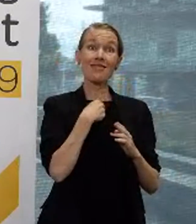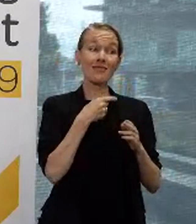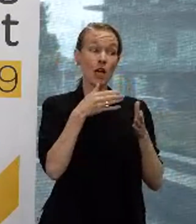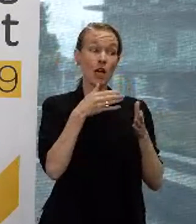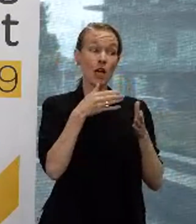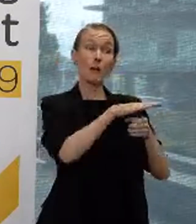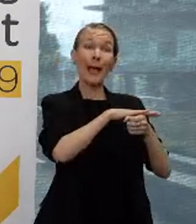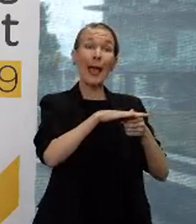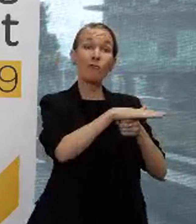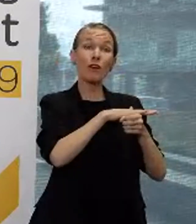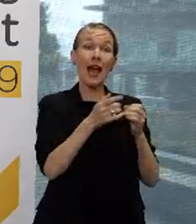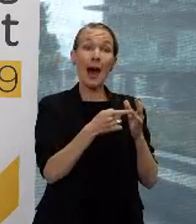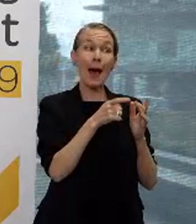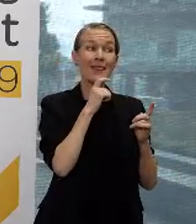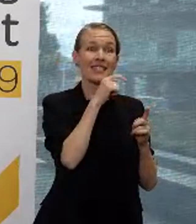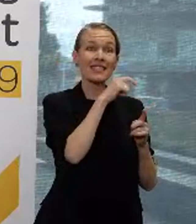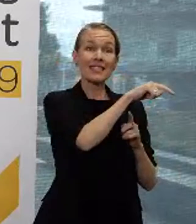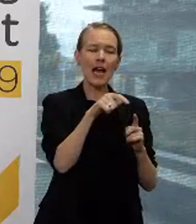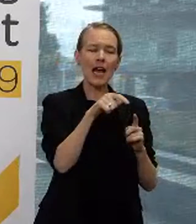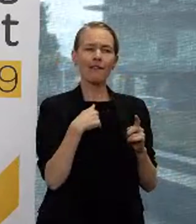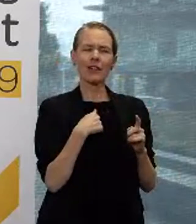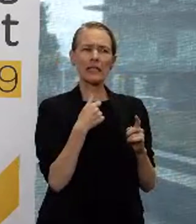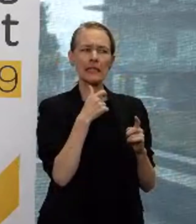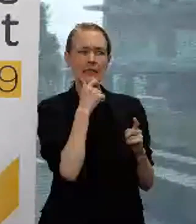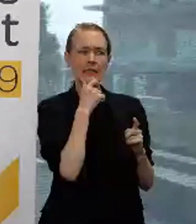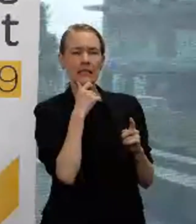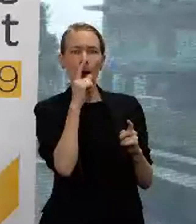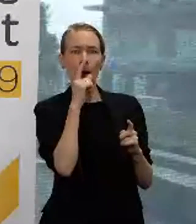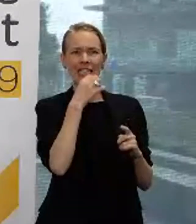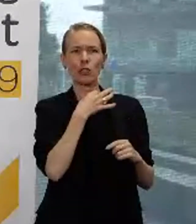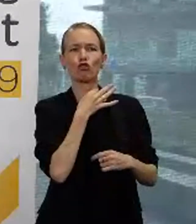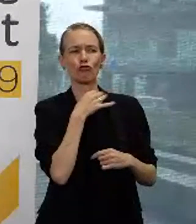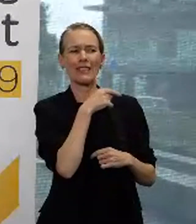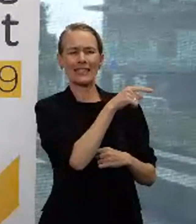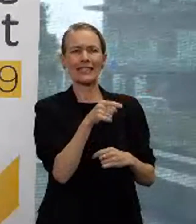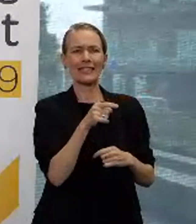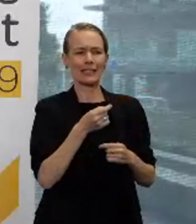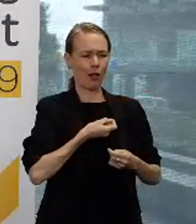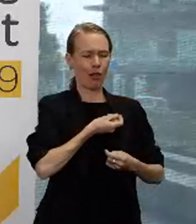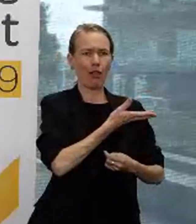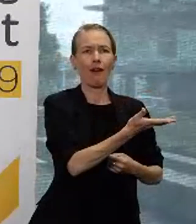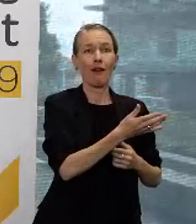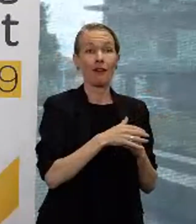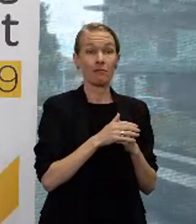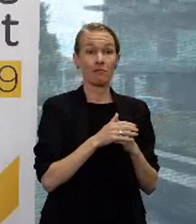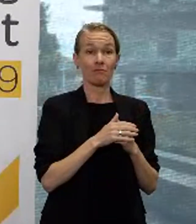In the course of his work as a requirement, the man uses a mask and gloves.